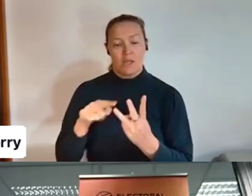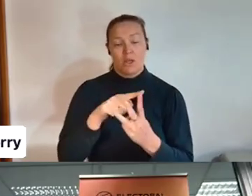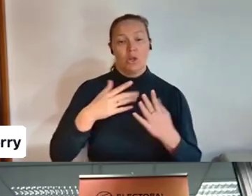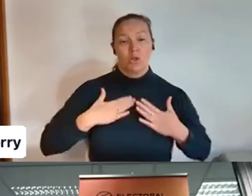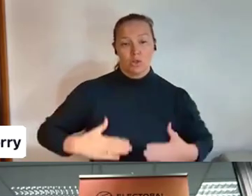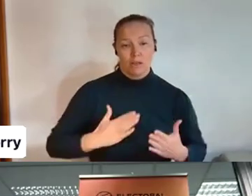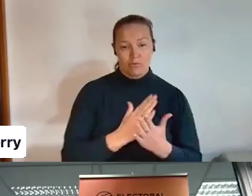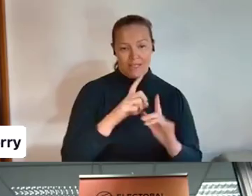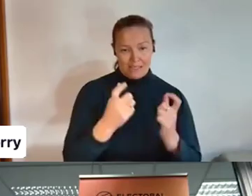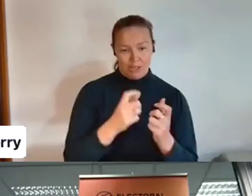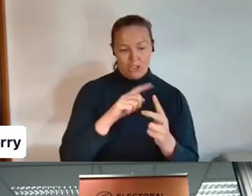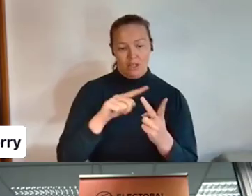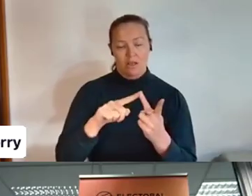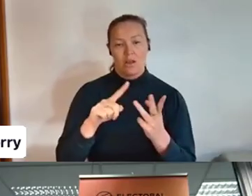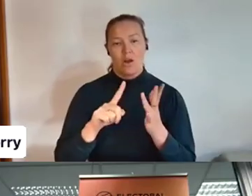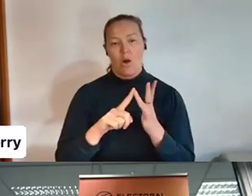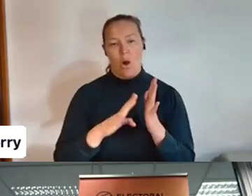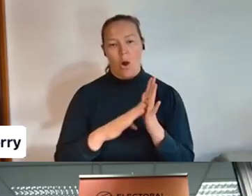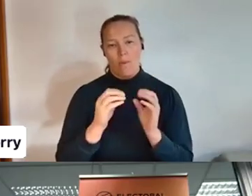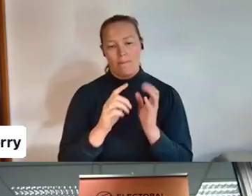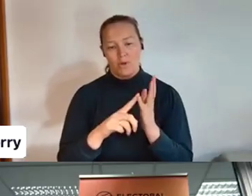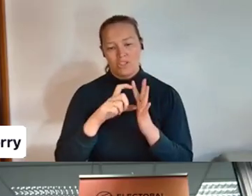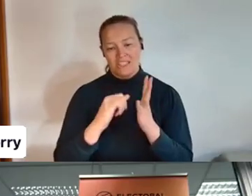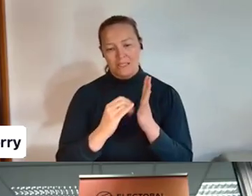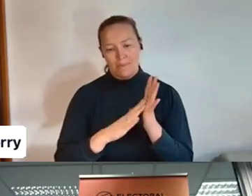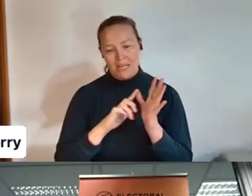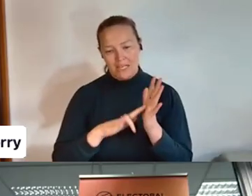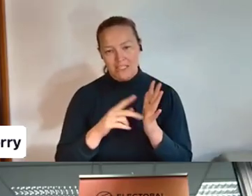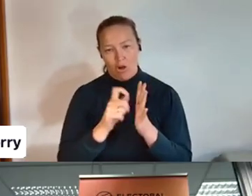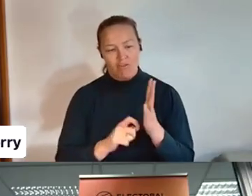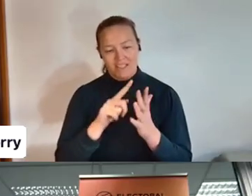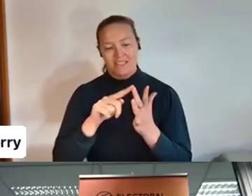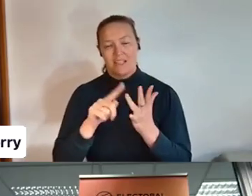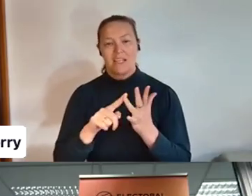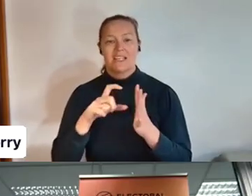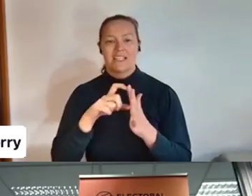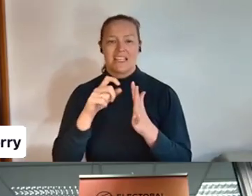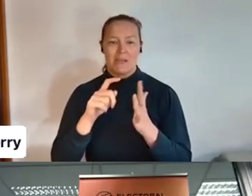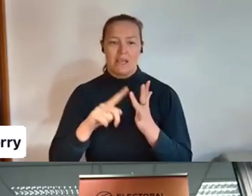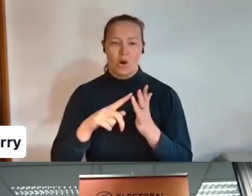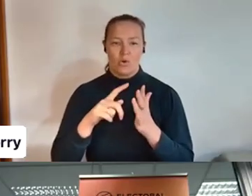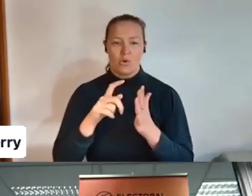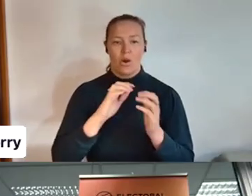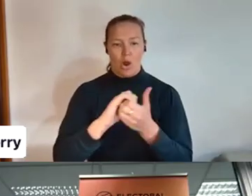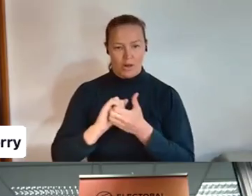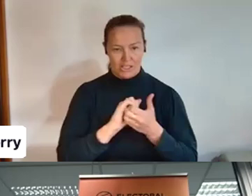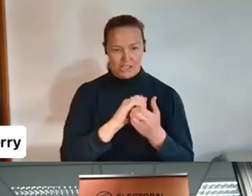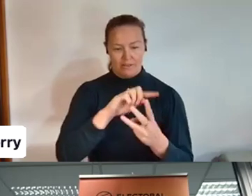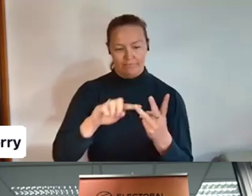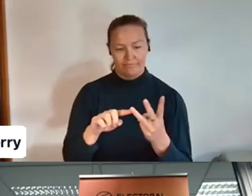the Ombudsman's office, and the DPO Coalition. Now importantly the third part of article 33 of